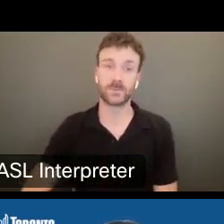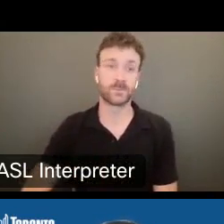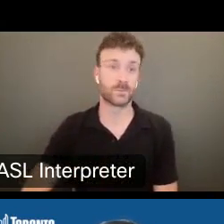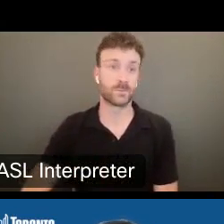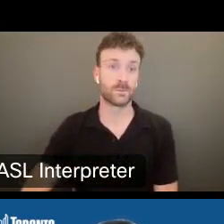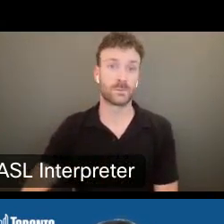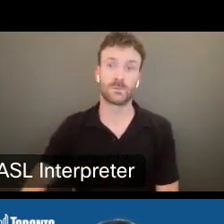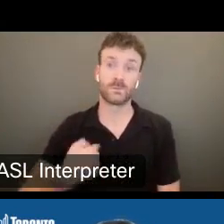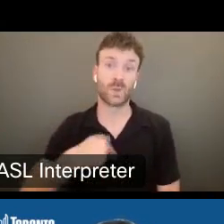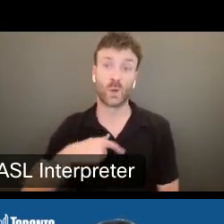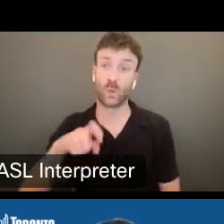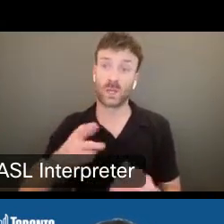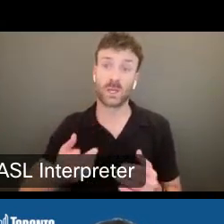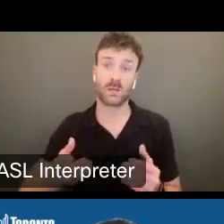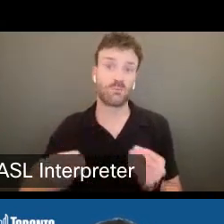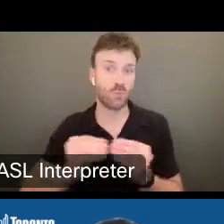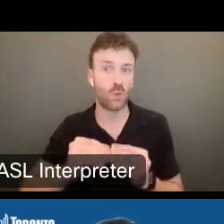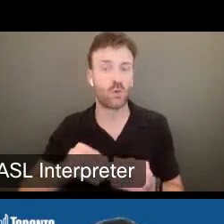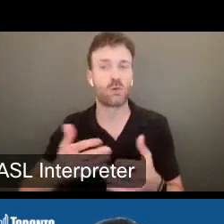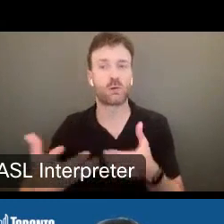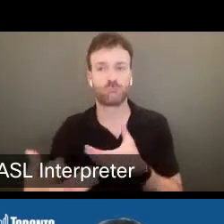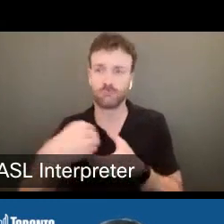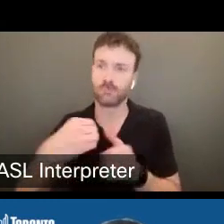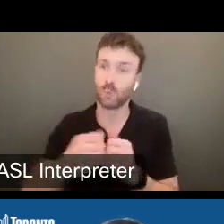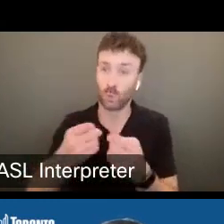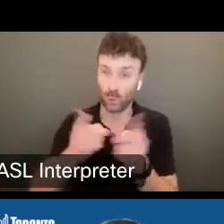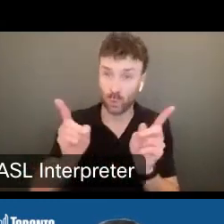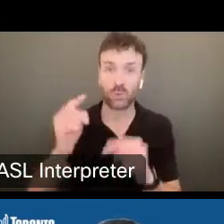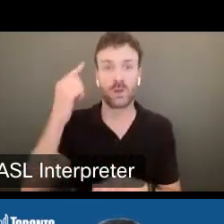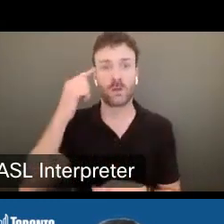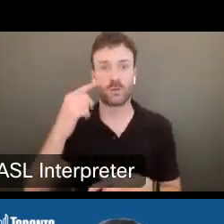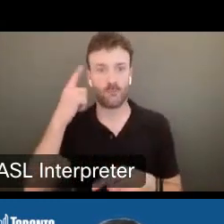We need further engagement with you when it comes to these new measures, whether it's